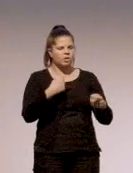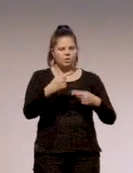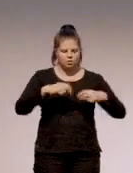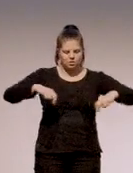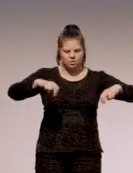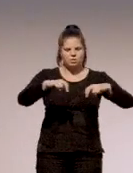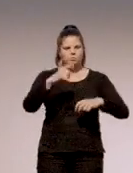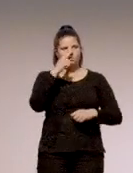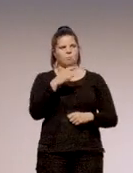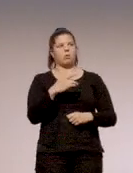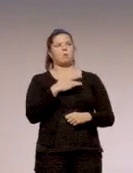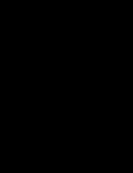Yeah. Thank you.